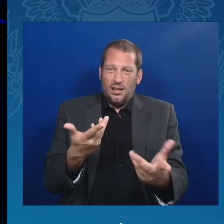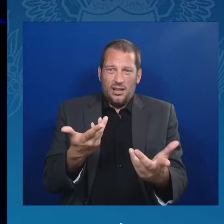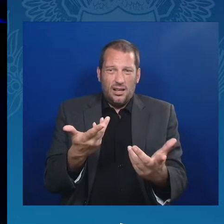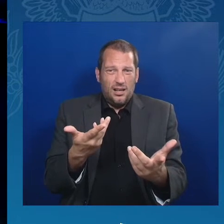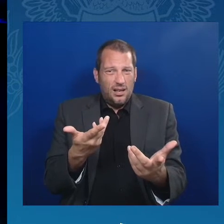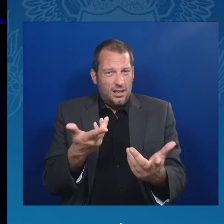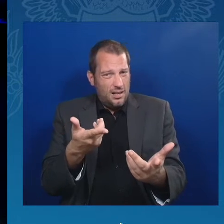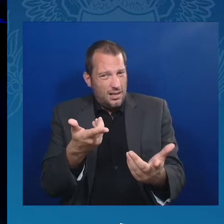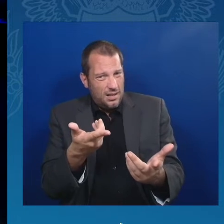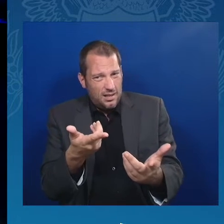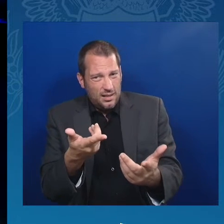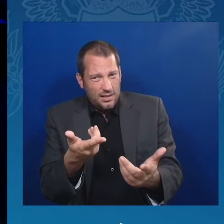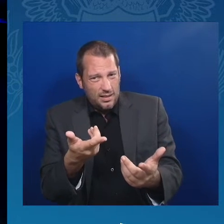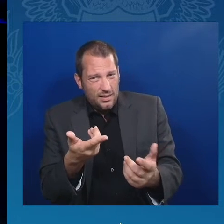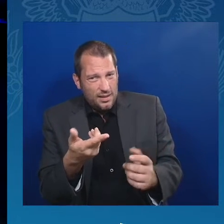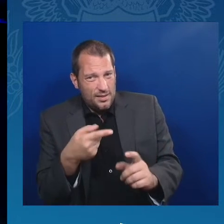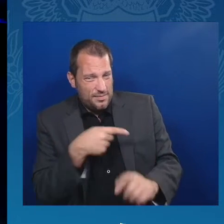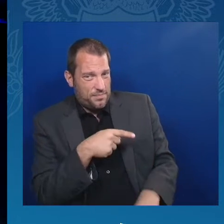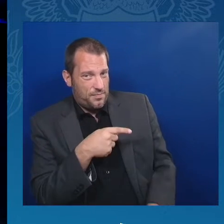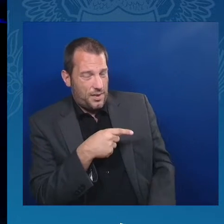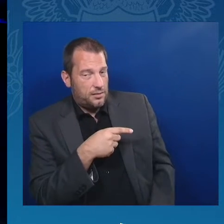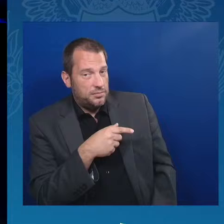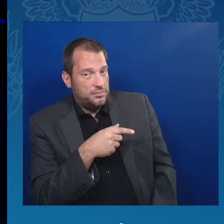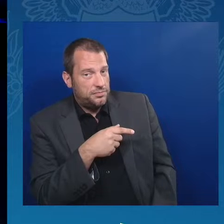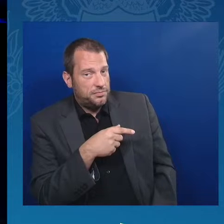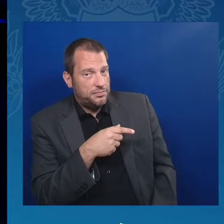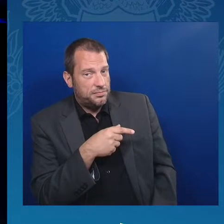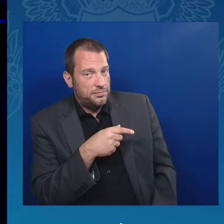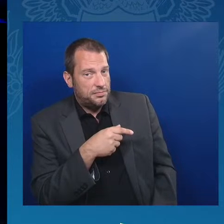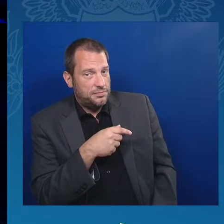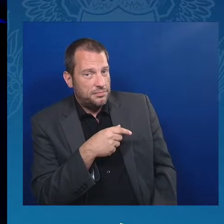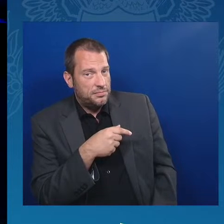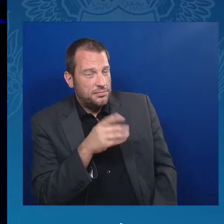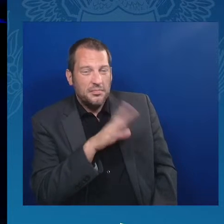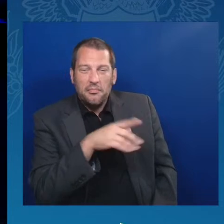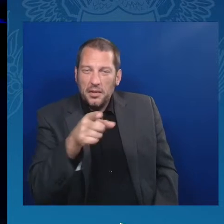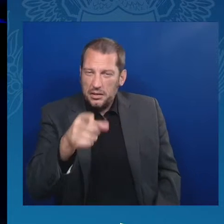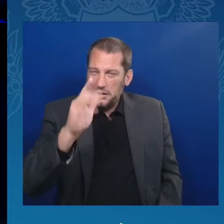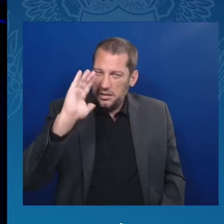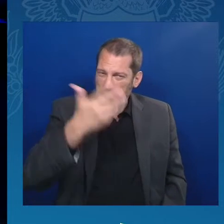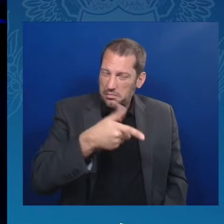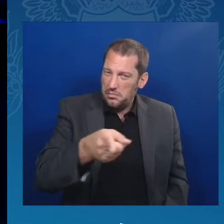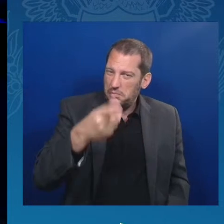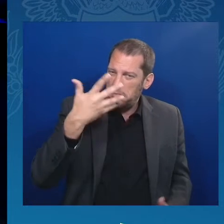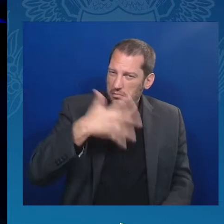So that's a nice exchange. Oh, ain't that bout a --.